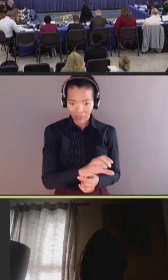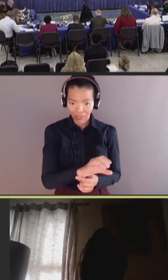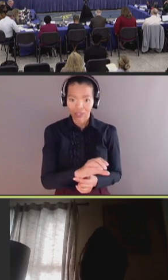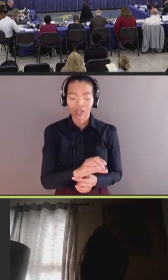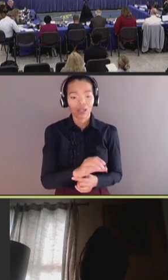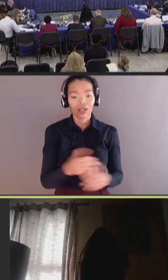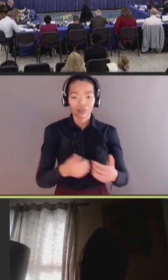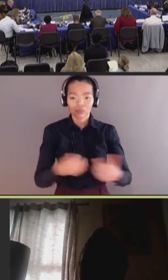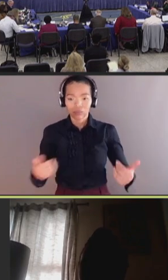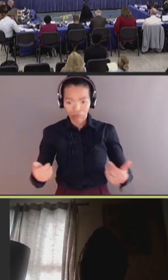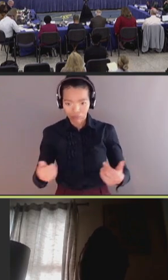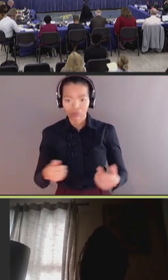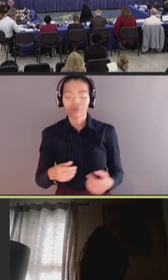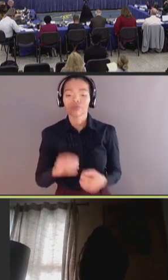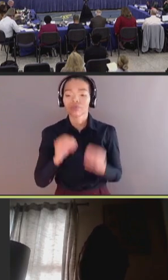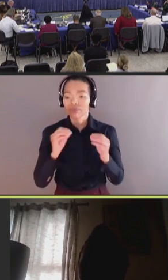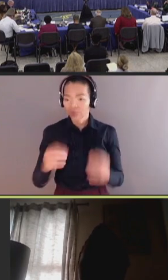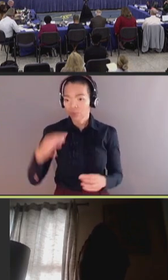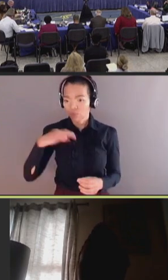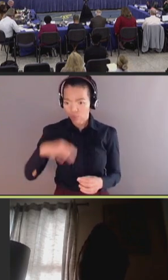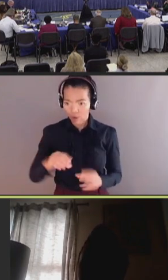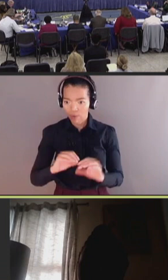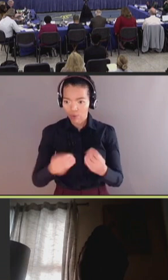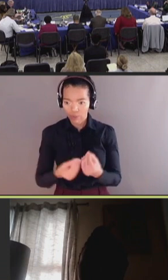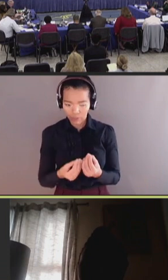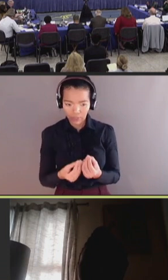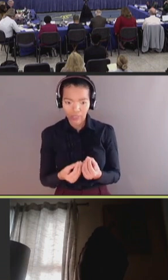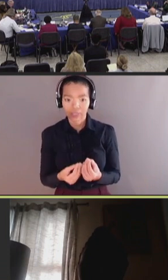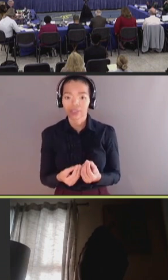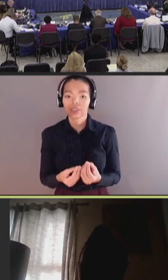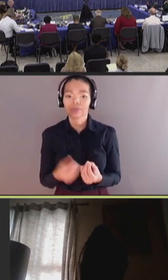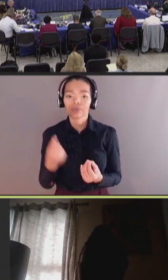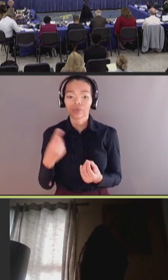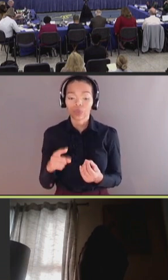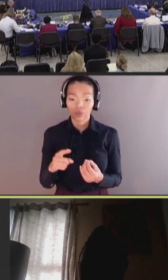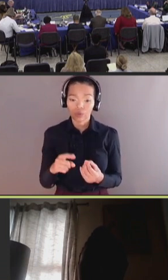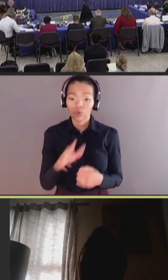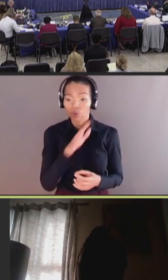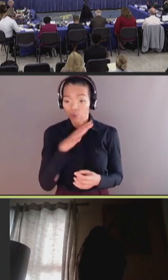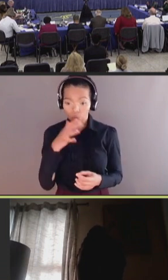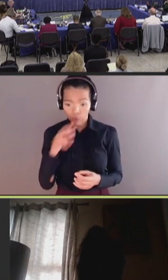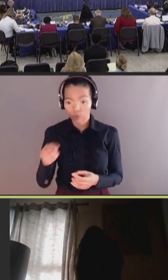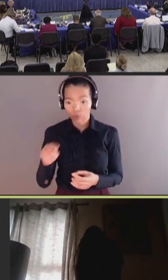mission to enhance health for rural, migrant, and border populations through advocacy,